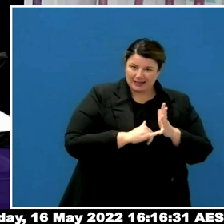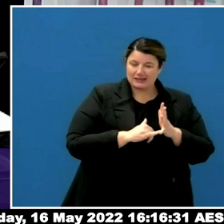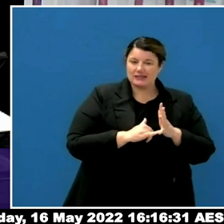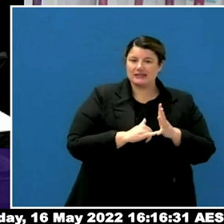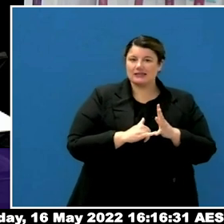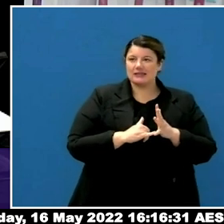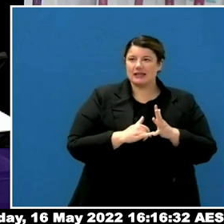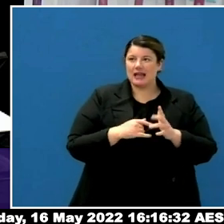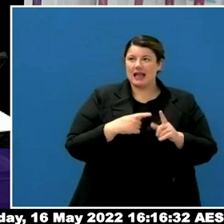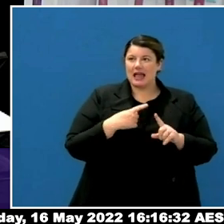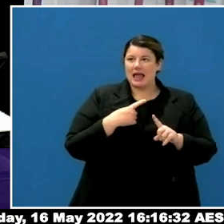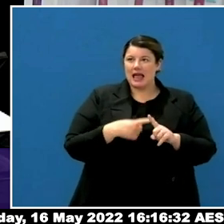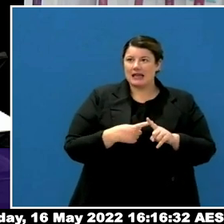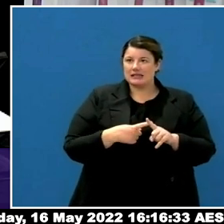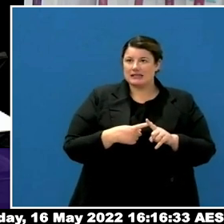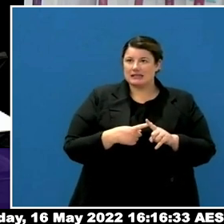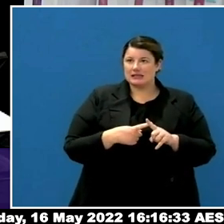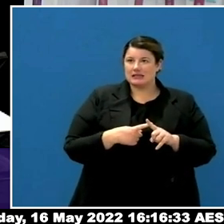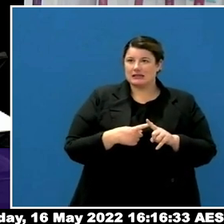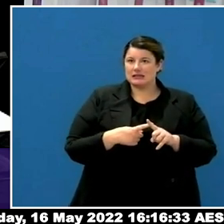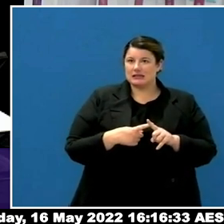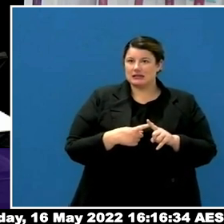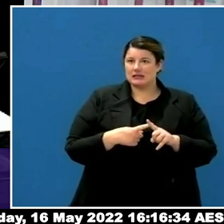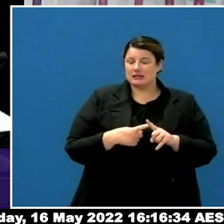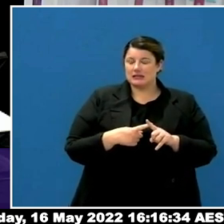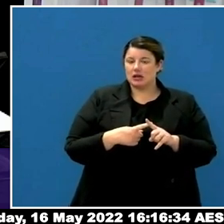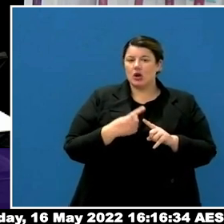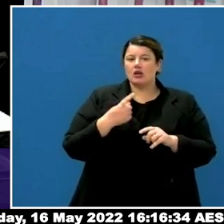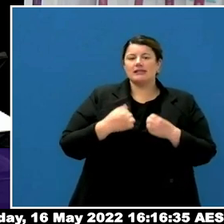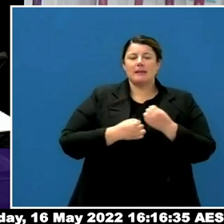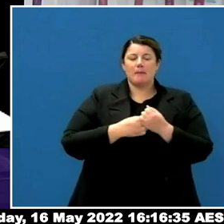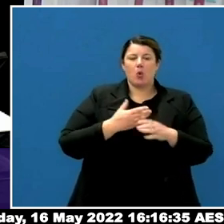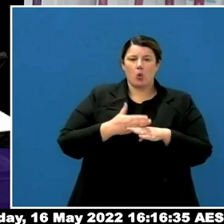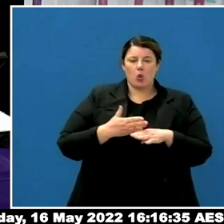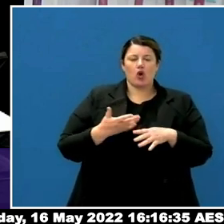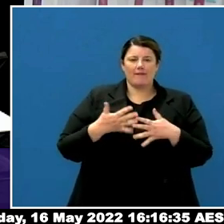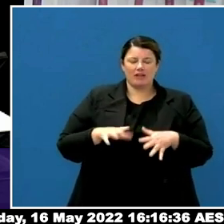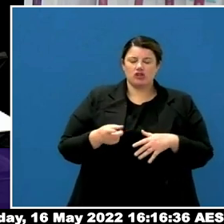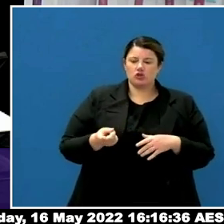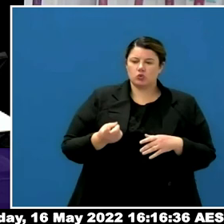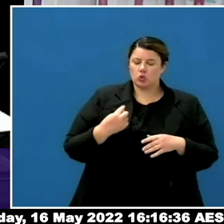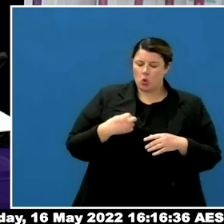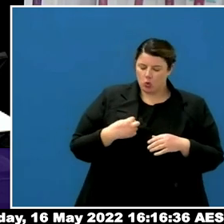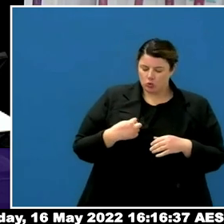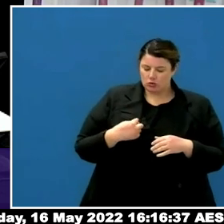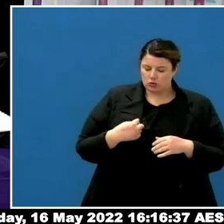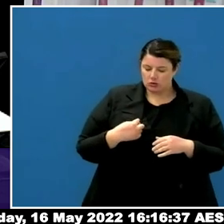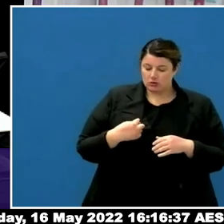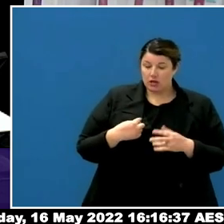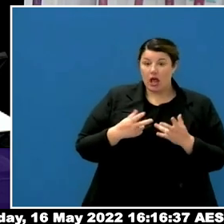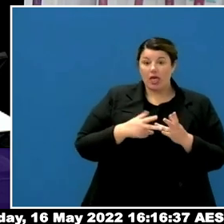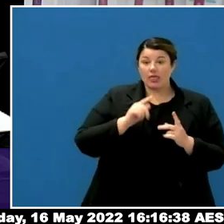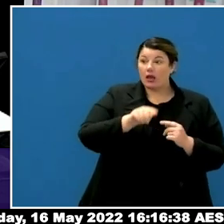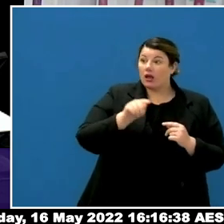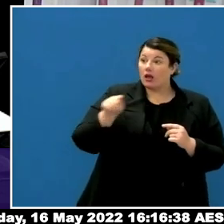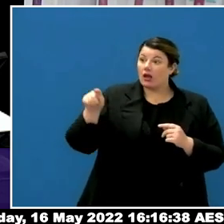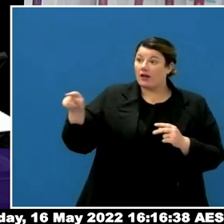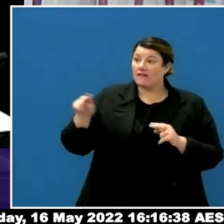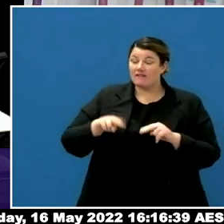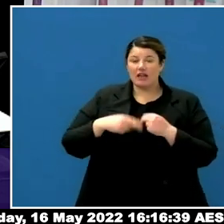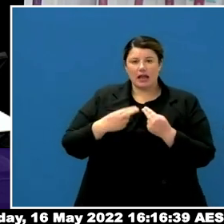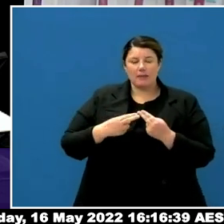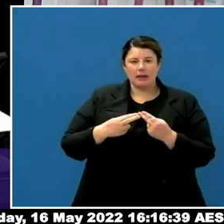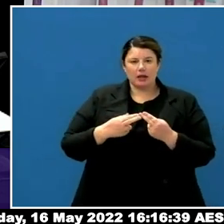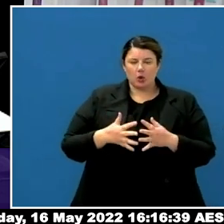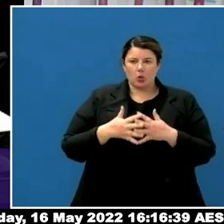Lifestyle Assistant that other families had benefitted from having a Support Coordinator